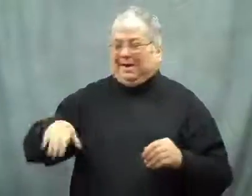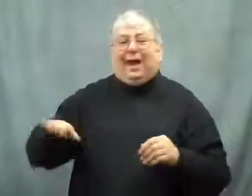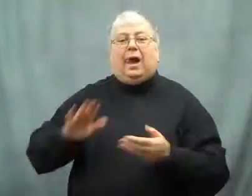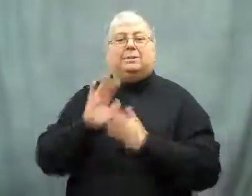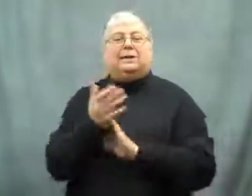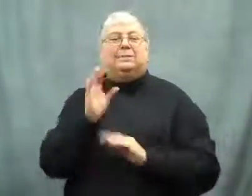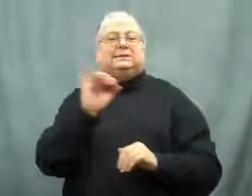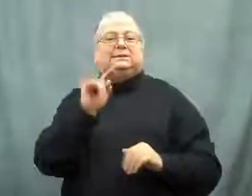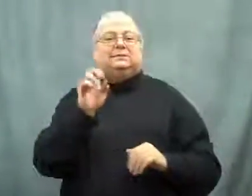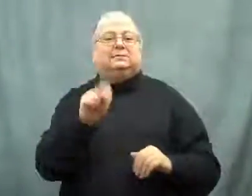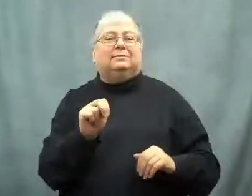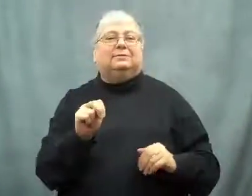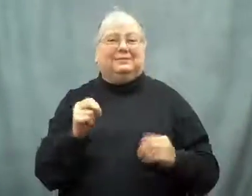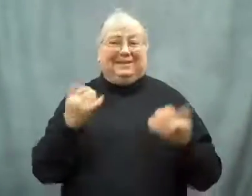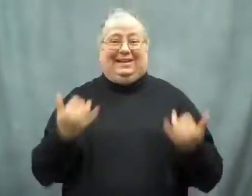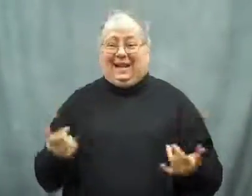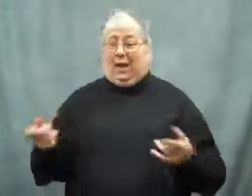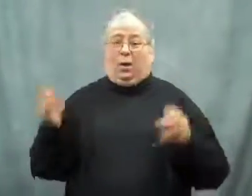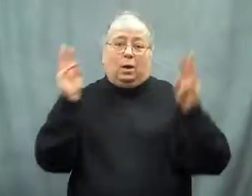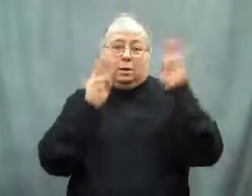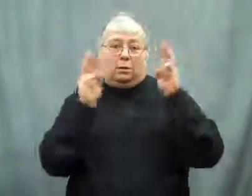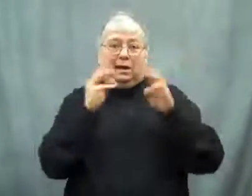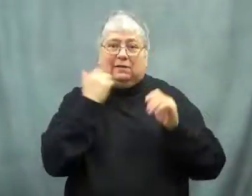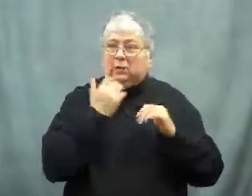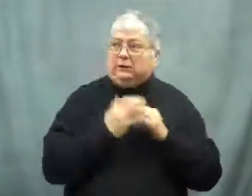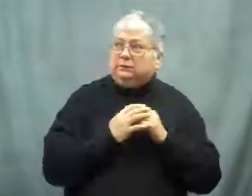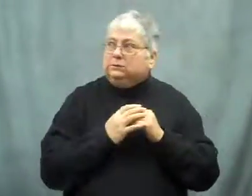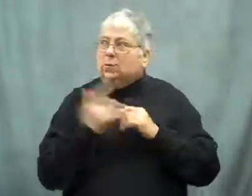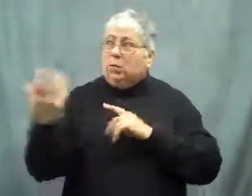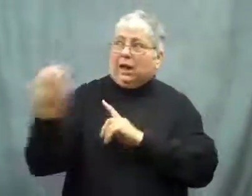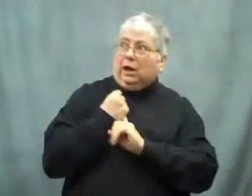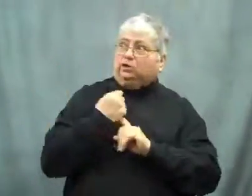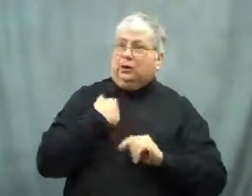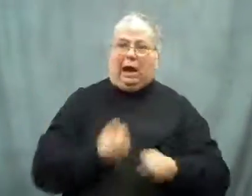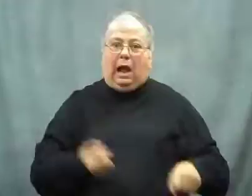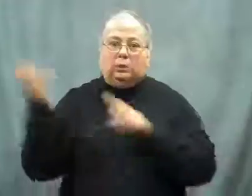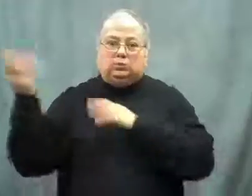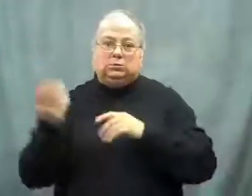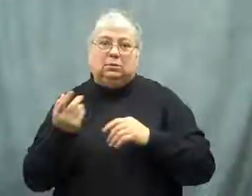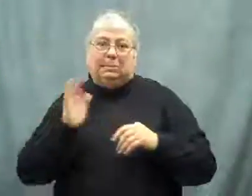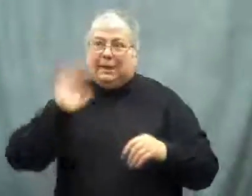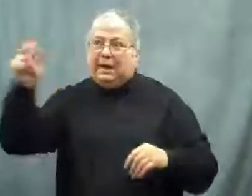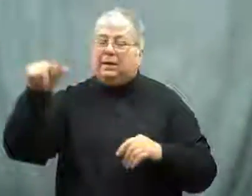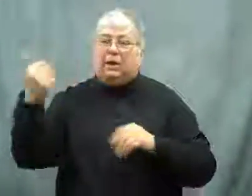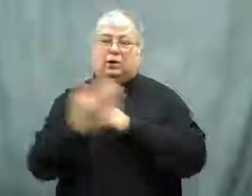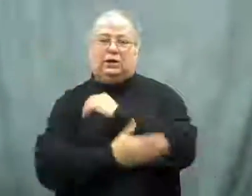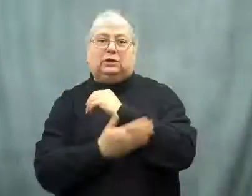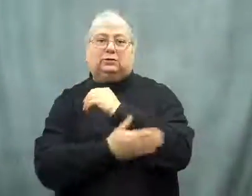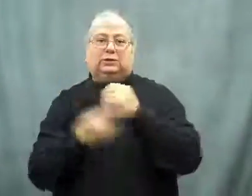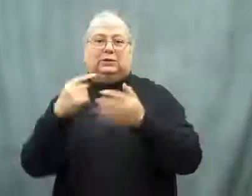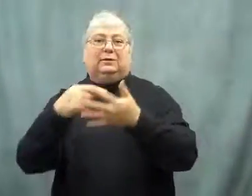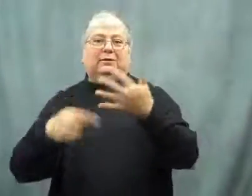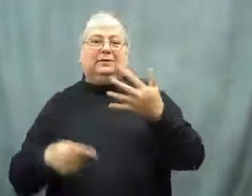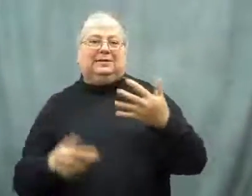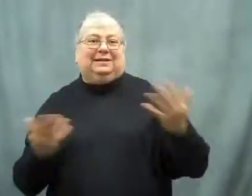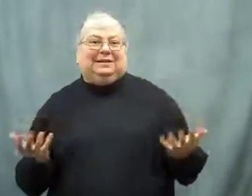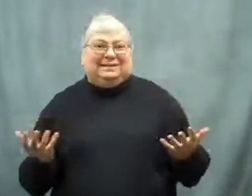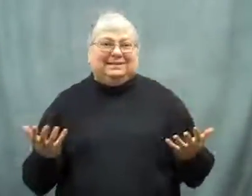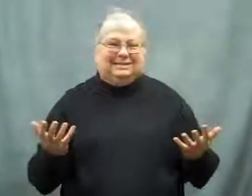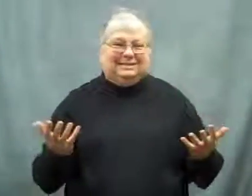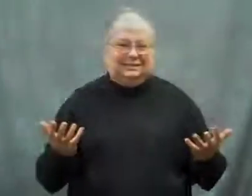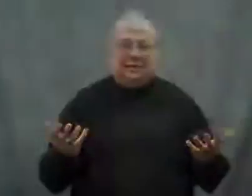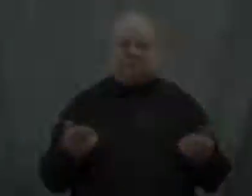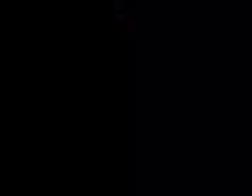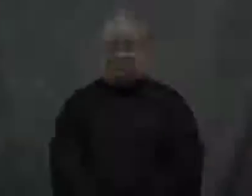They aren't citizens yet, and they worry about being deported.